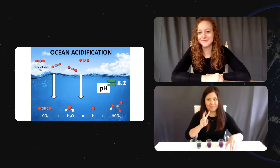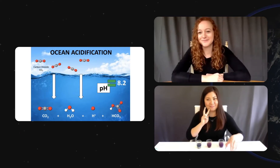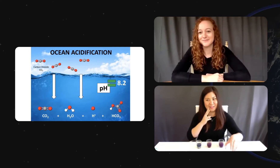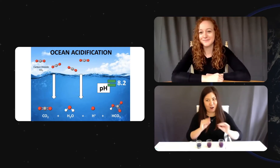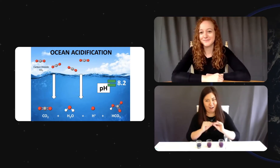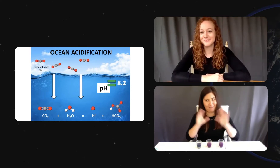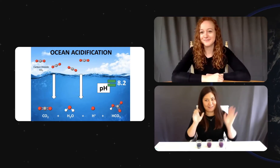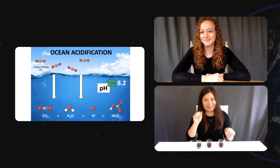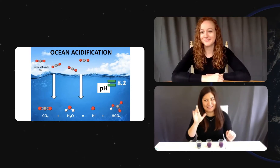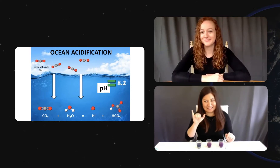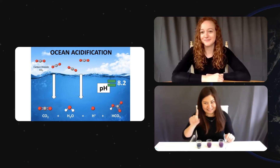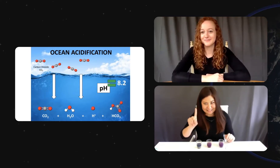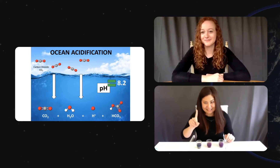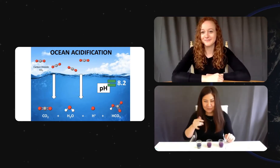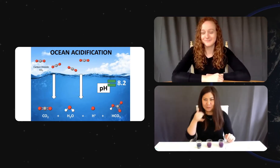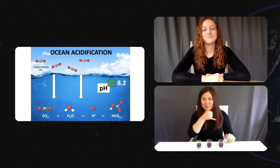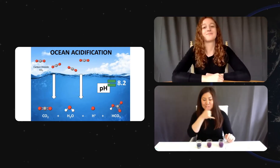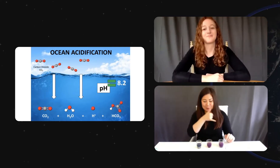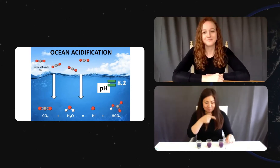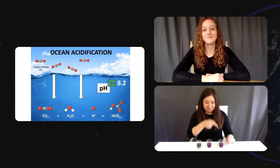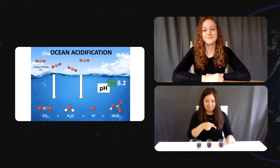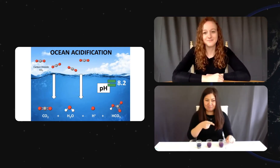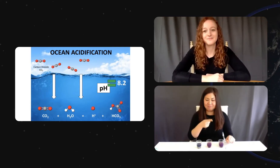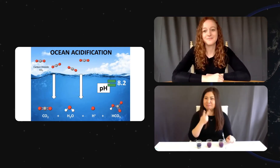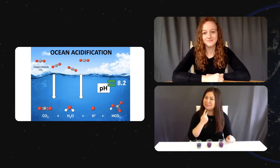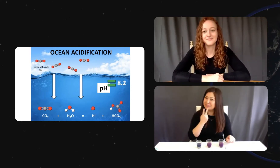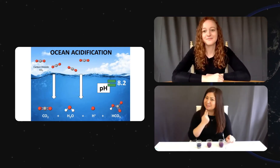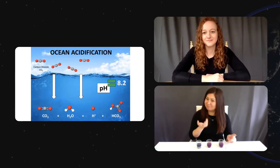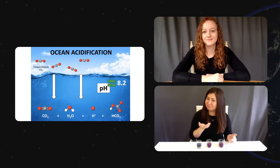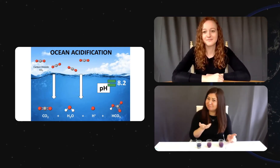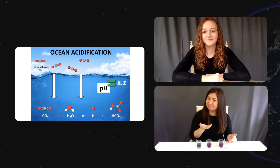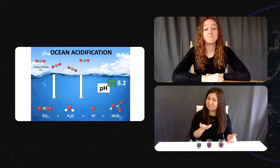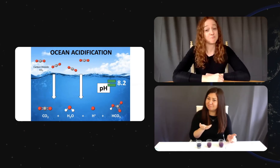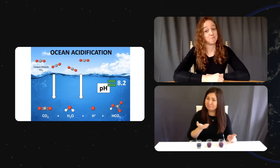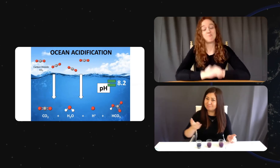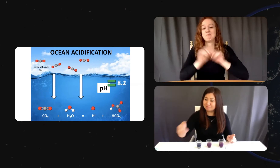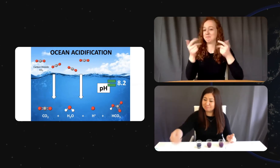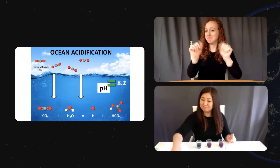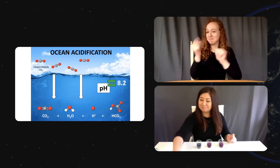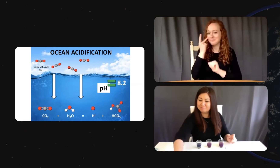Vinegar is obviously an acid. I think it'll turn pink.